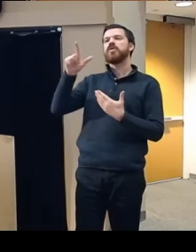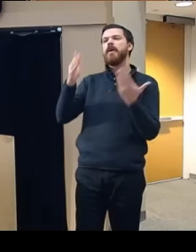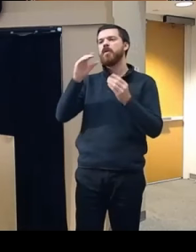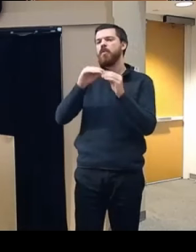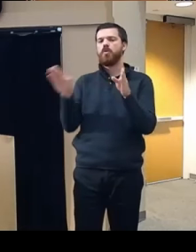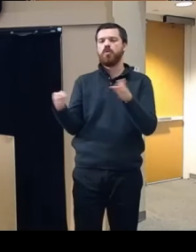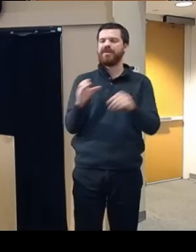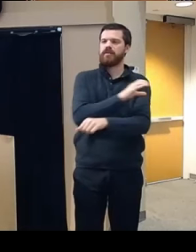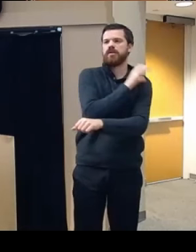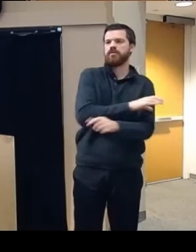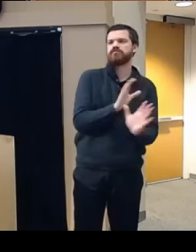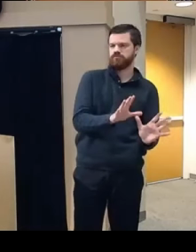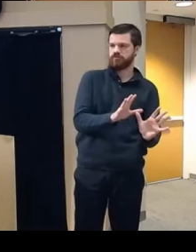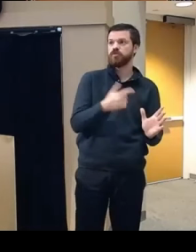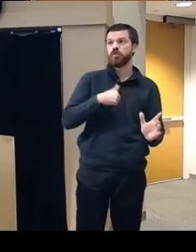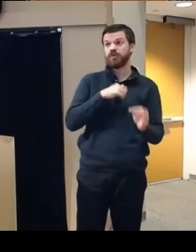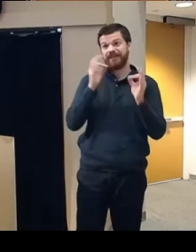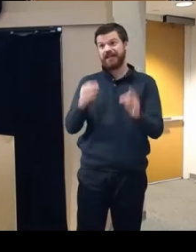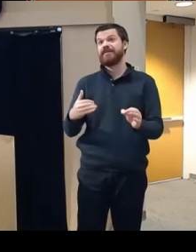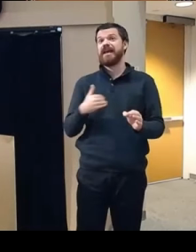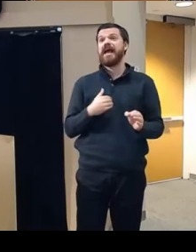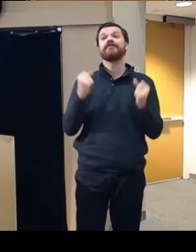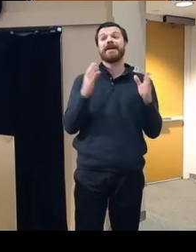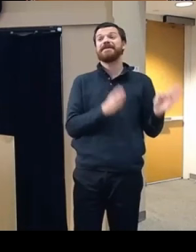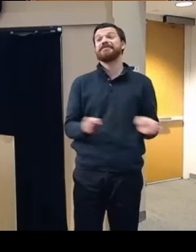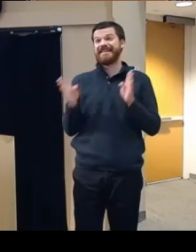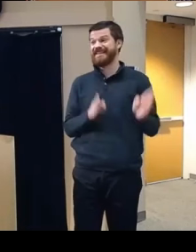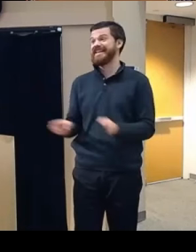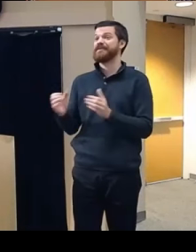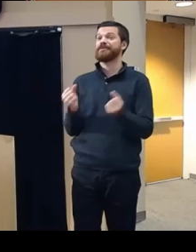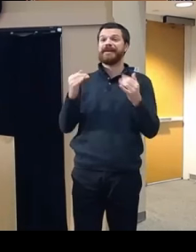focused so we definitely have lots of of plans and and lots of ideas of how to build that